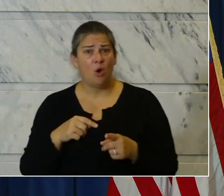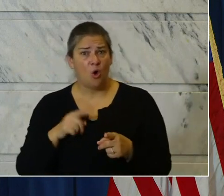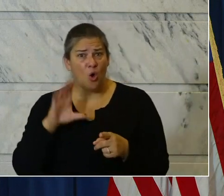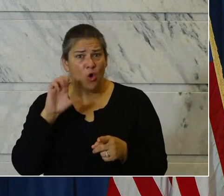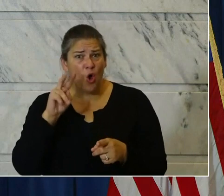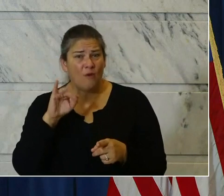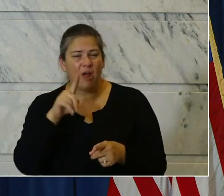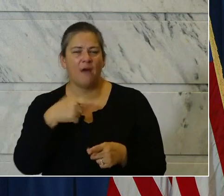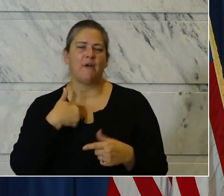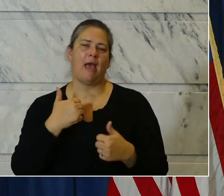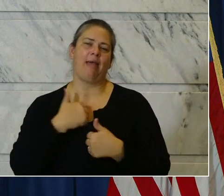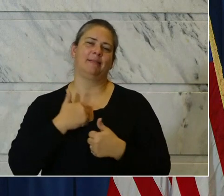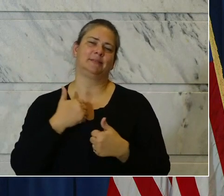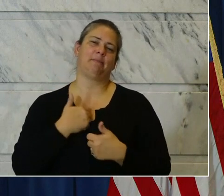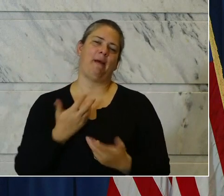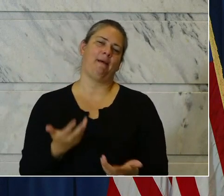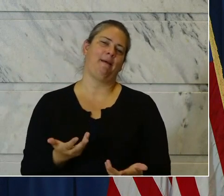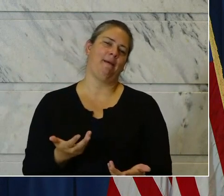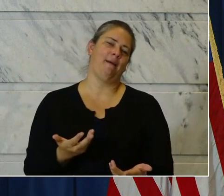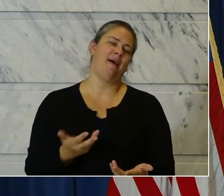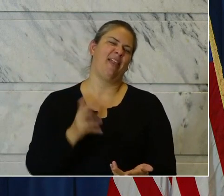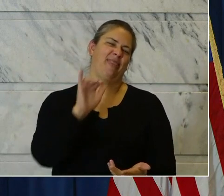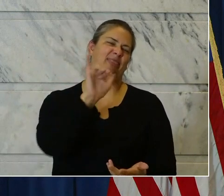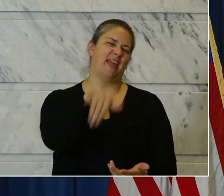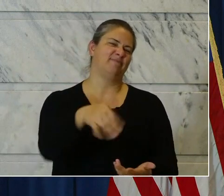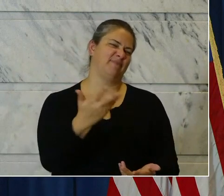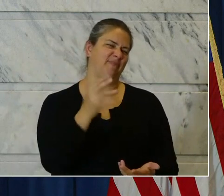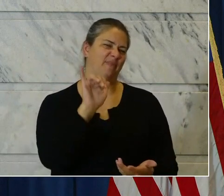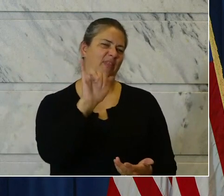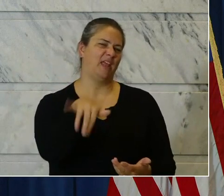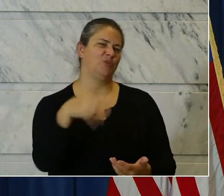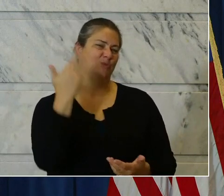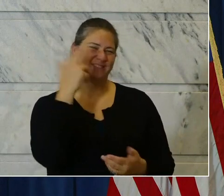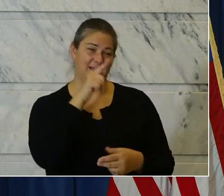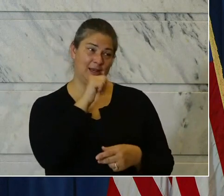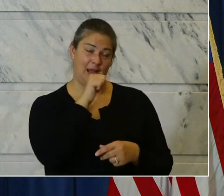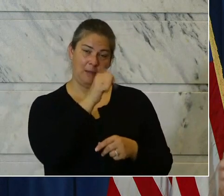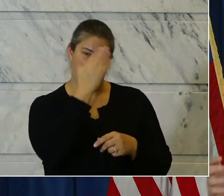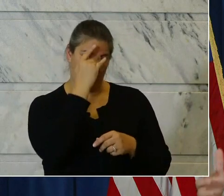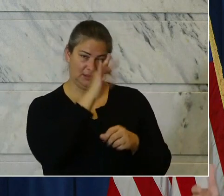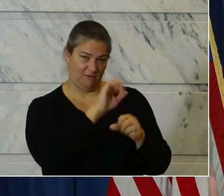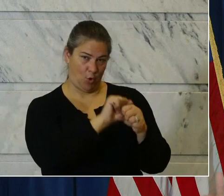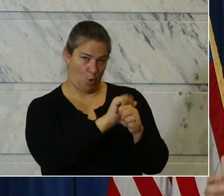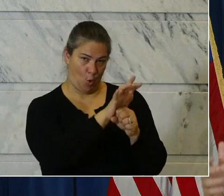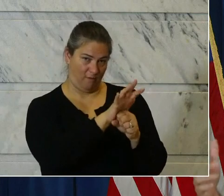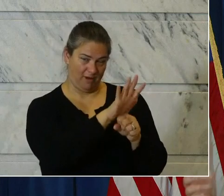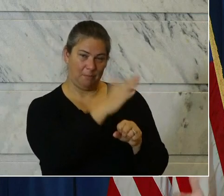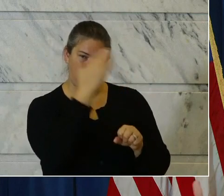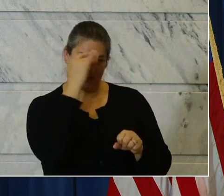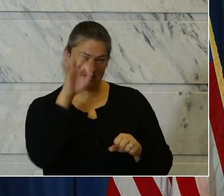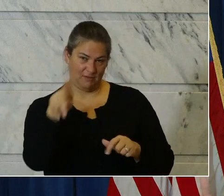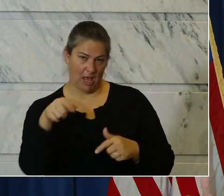PEOPLE LATCH ON TO THAT AND SAY WELL IF. YOU HAD ASTHMA AND